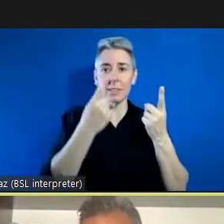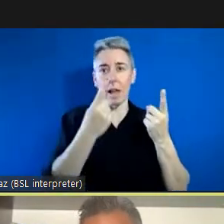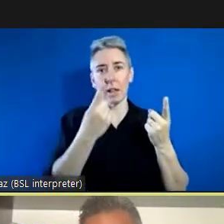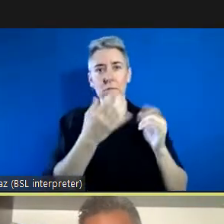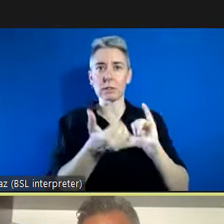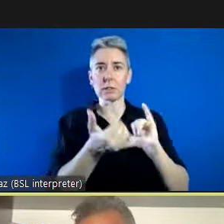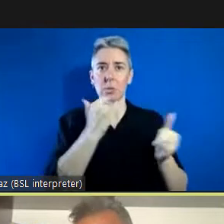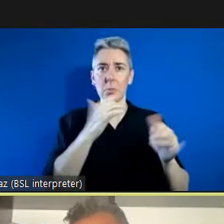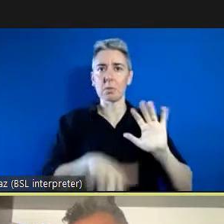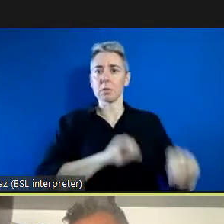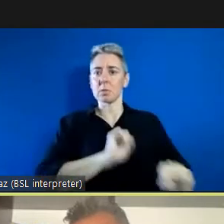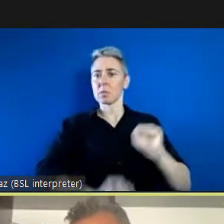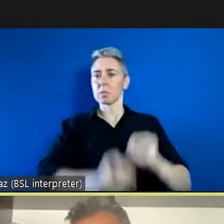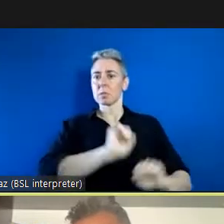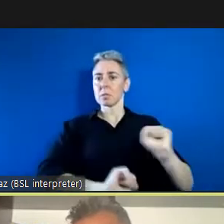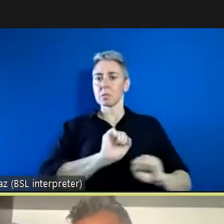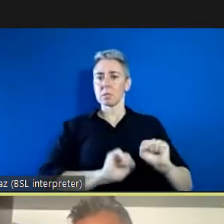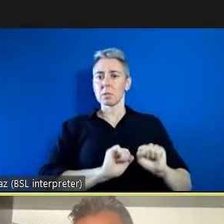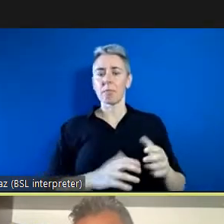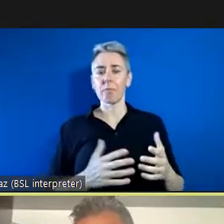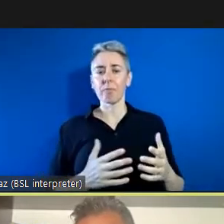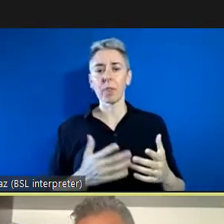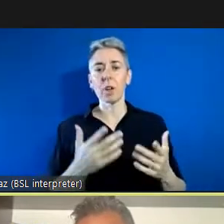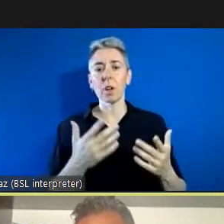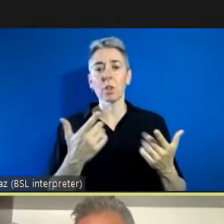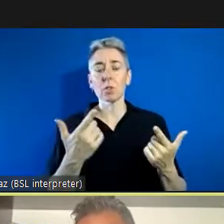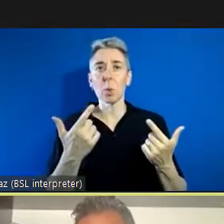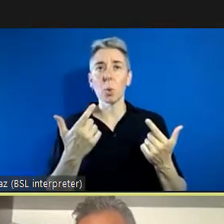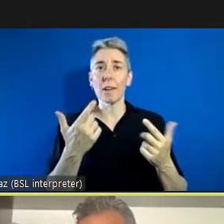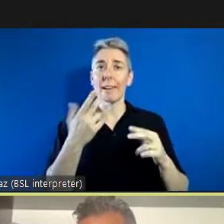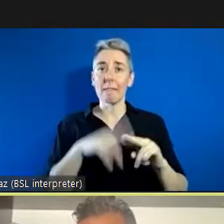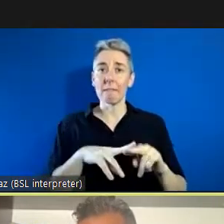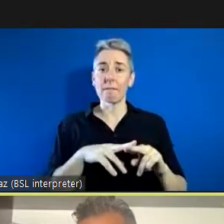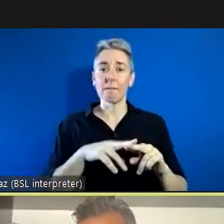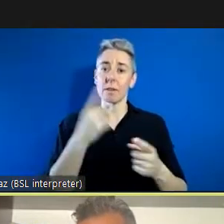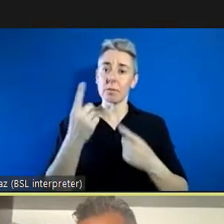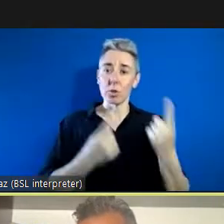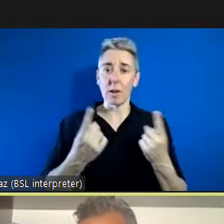I would strongly say and I will say this now that if you are marginalized from the workforce